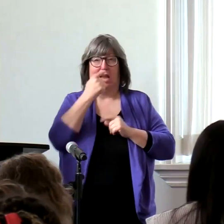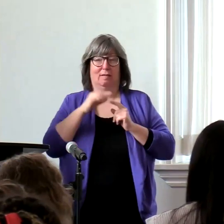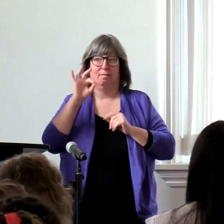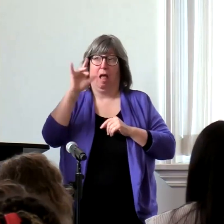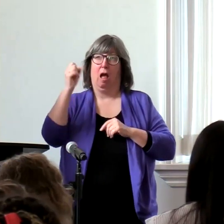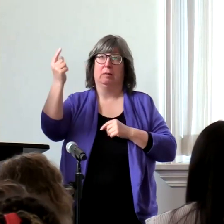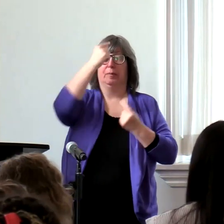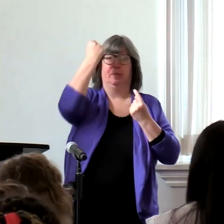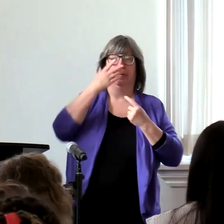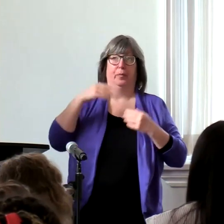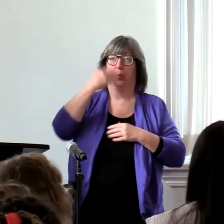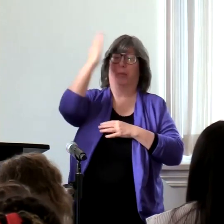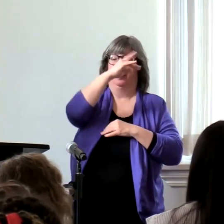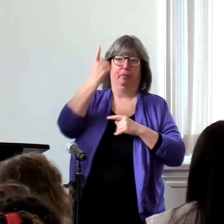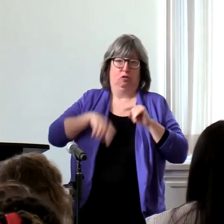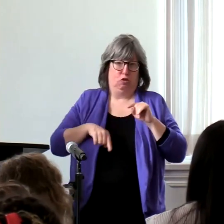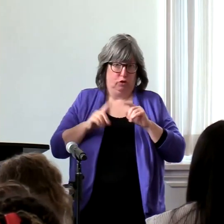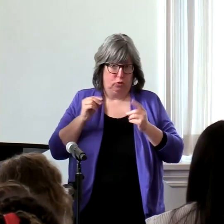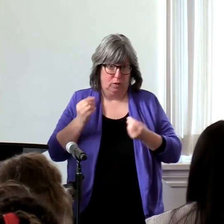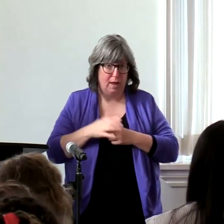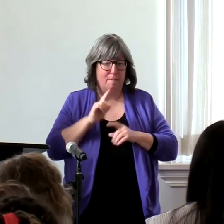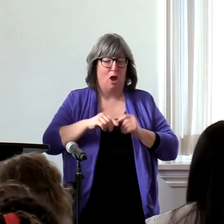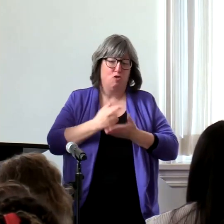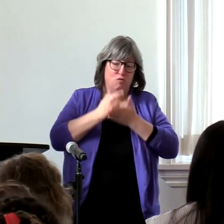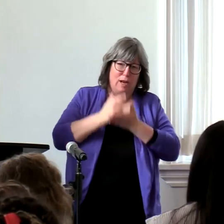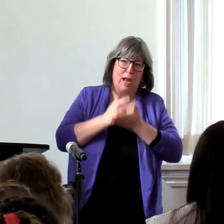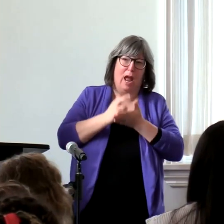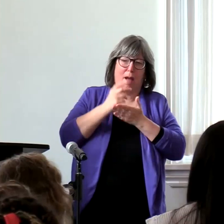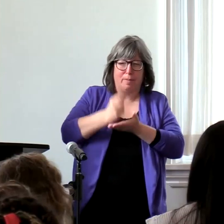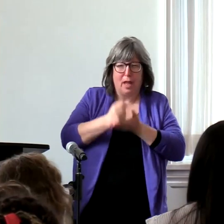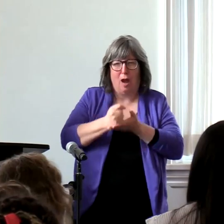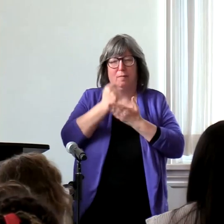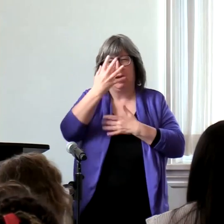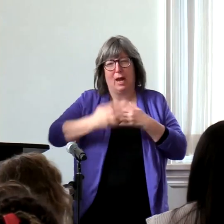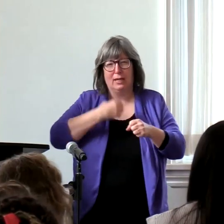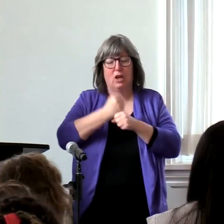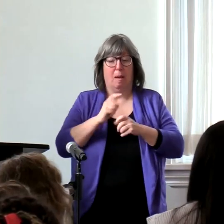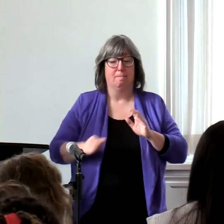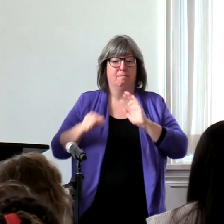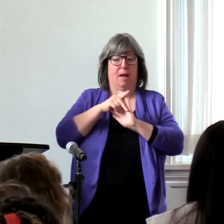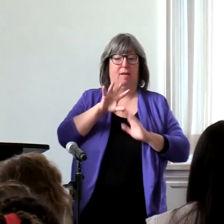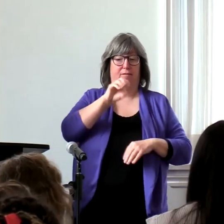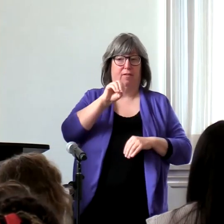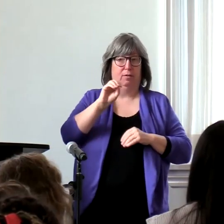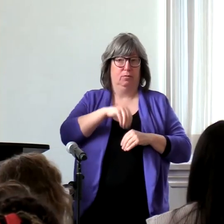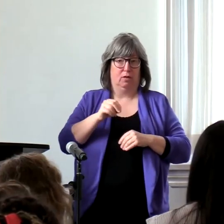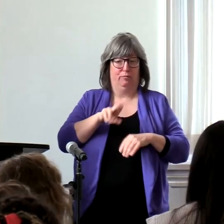But Hebb fought back with years of rehab and therapy. Though he only regained 50 percent of normal functioning,